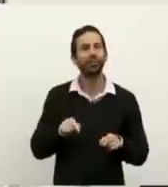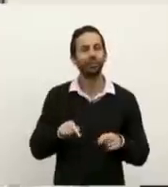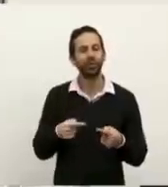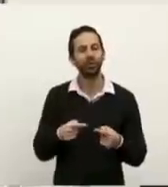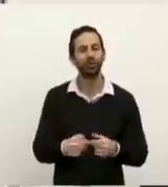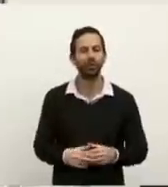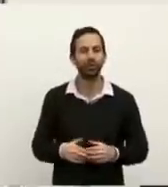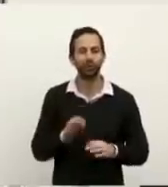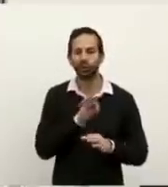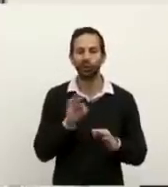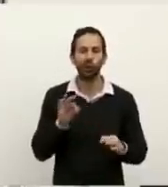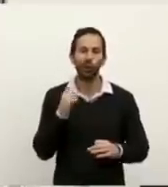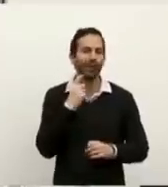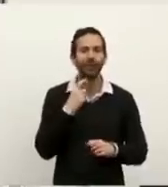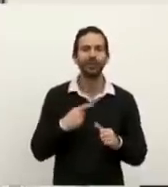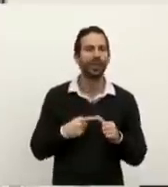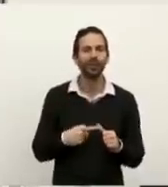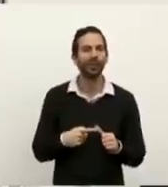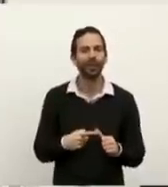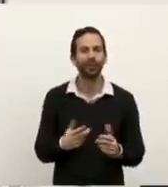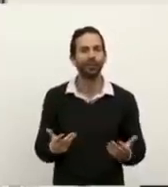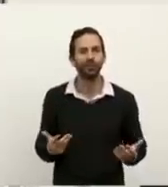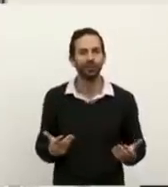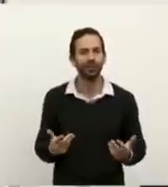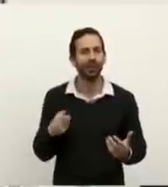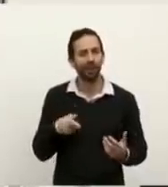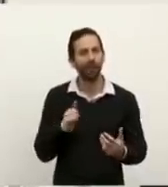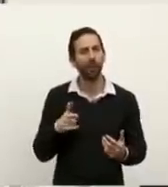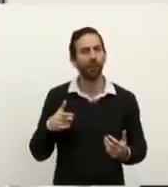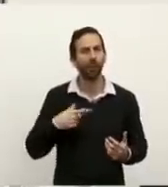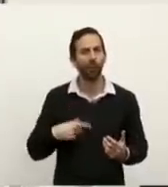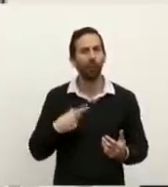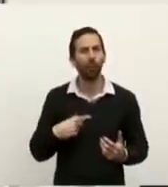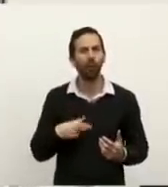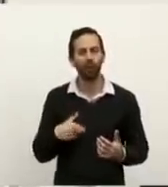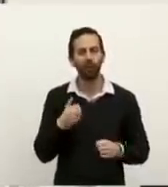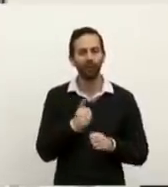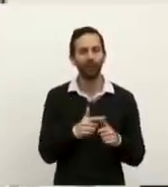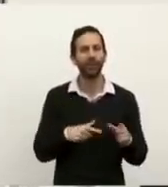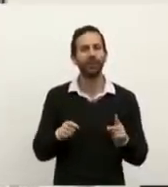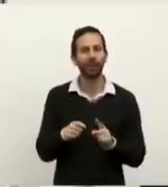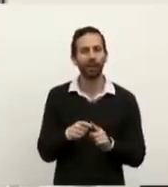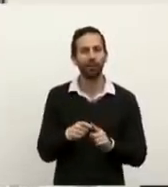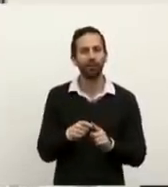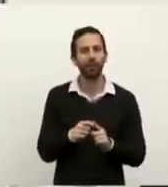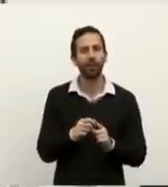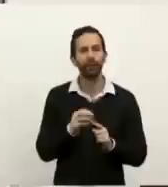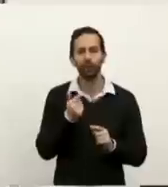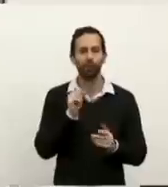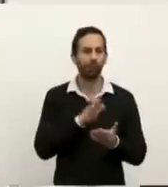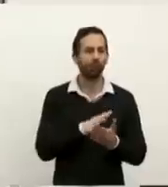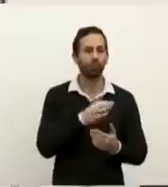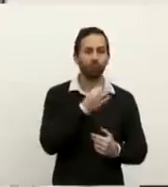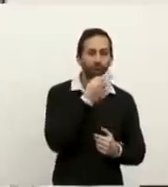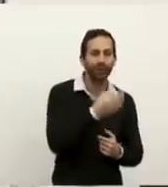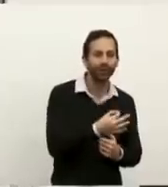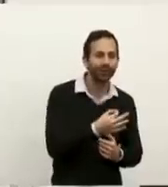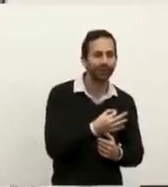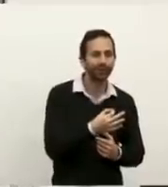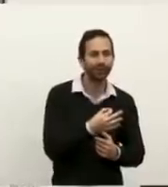easy answer, but - and that might be why there is such a gap between someone putting in a request for you know,